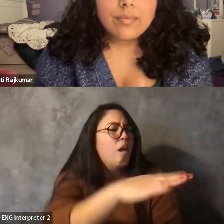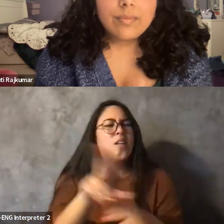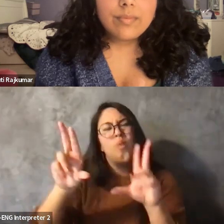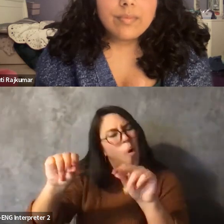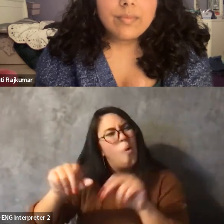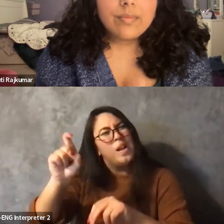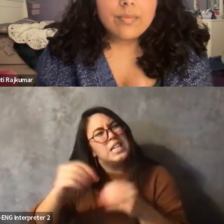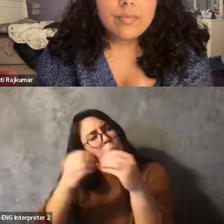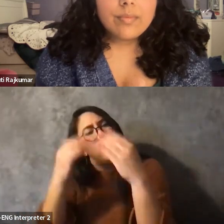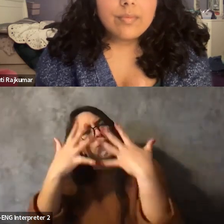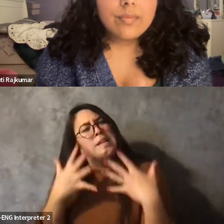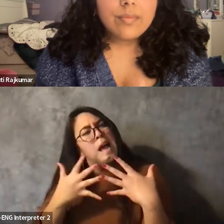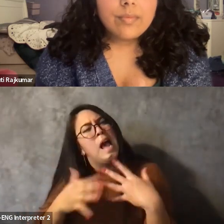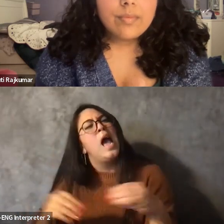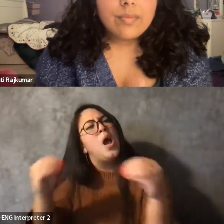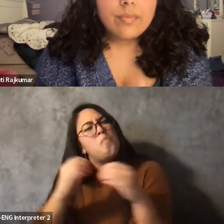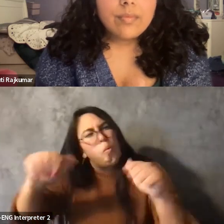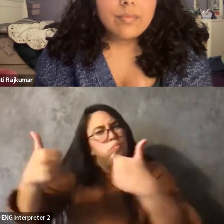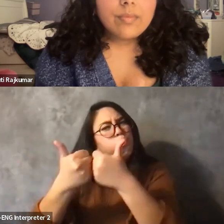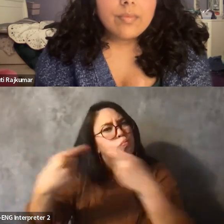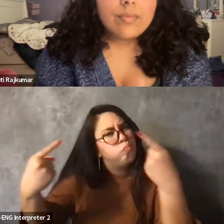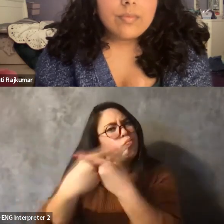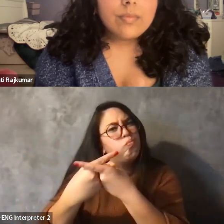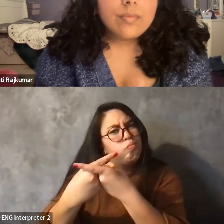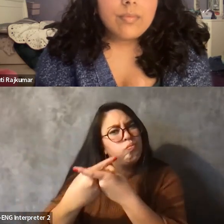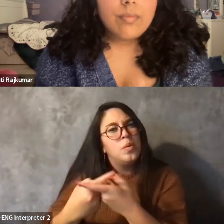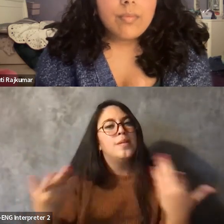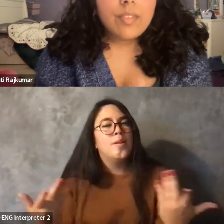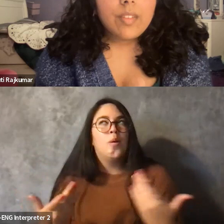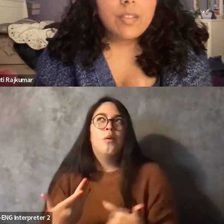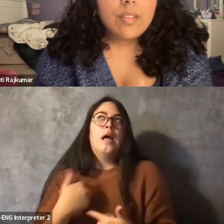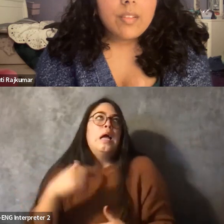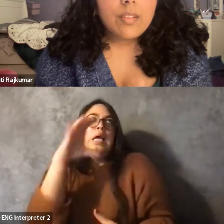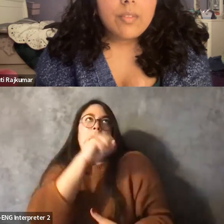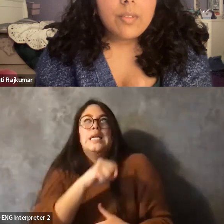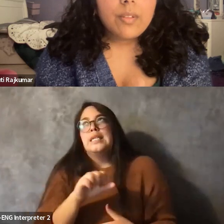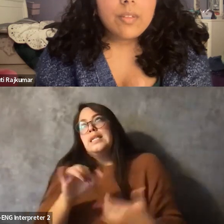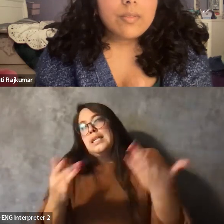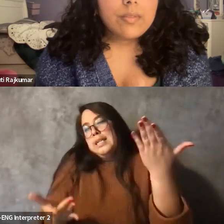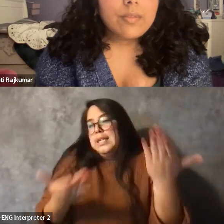should I guess what they perceived as being more realistic to the disability experience,